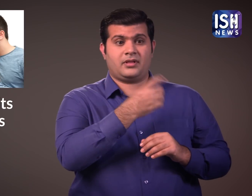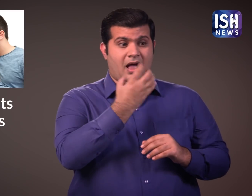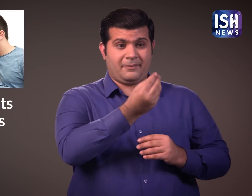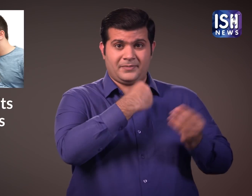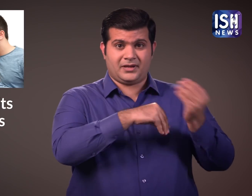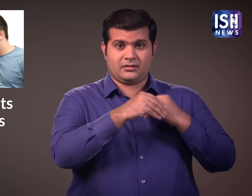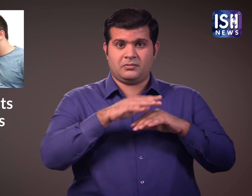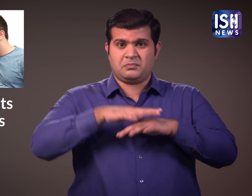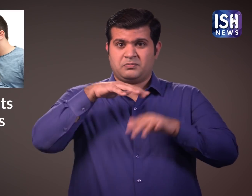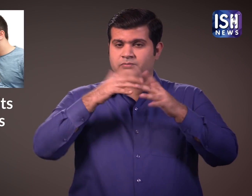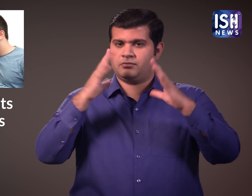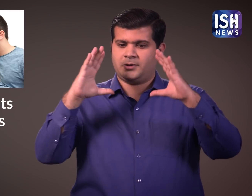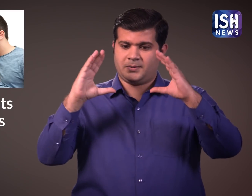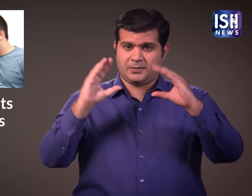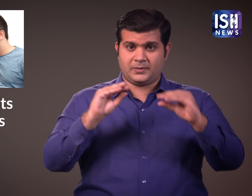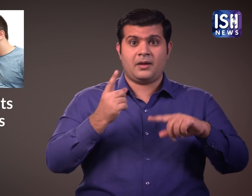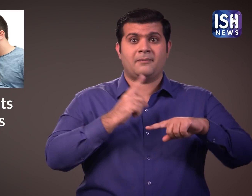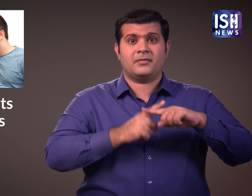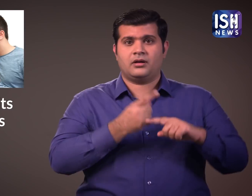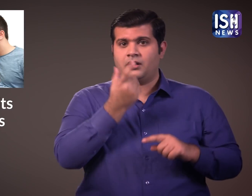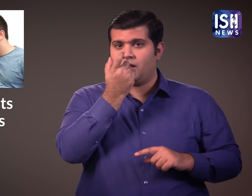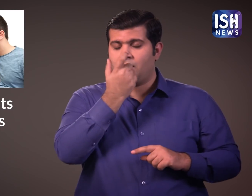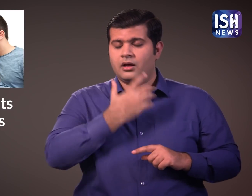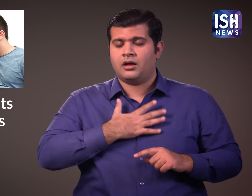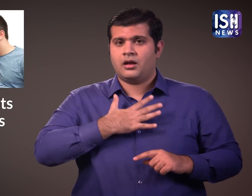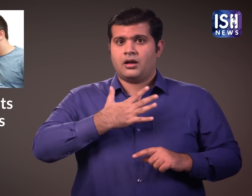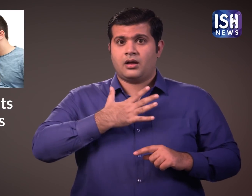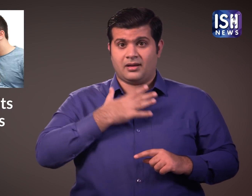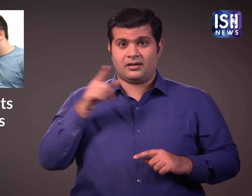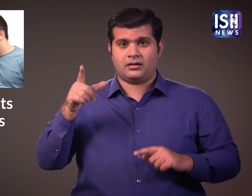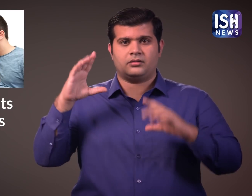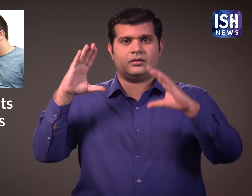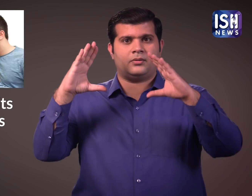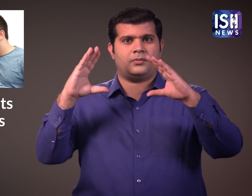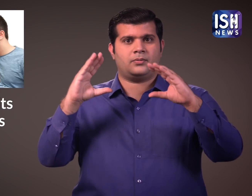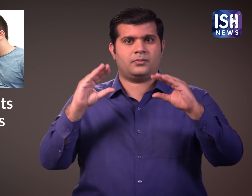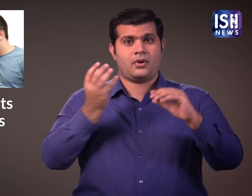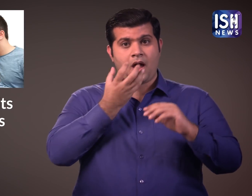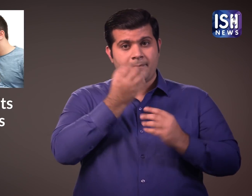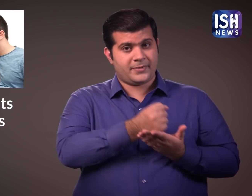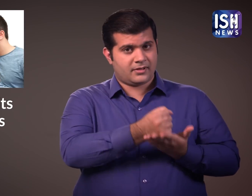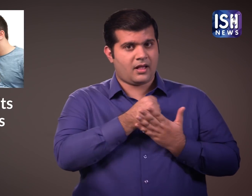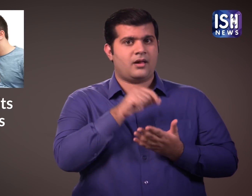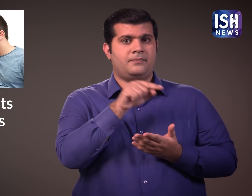Apart from reducing inflamation, it also helps to reduce asthama.